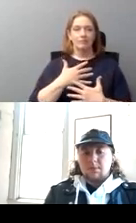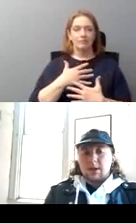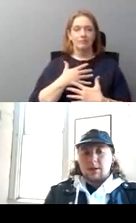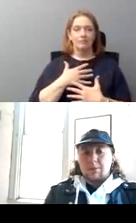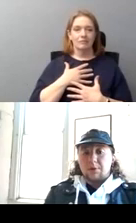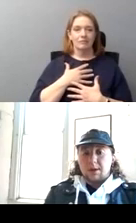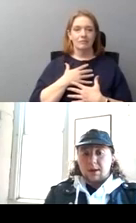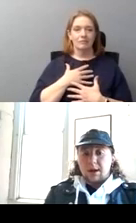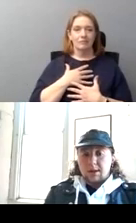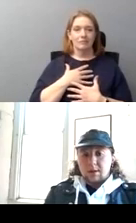and a complete exhale.